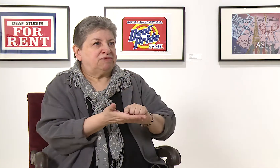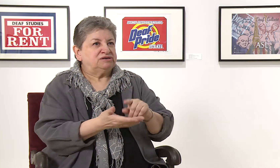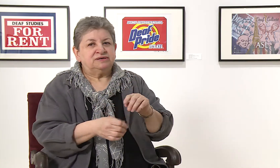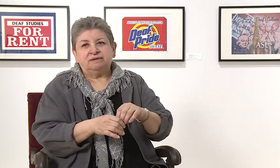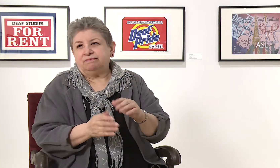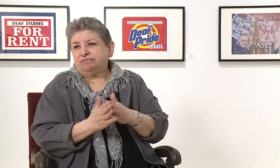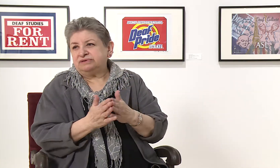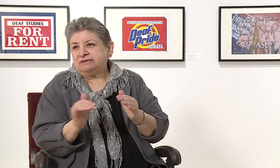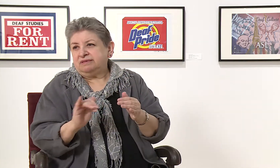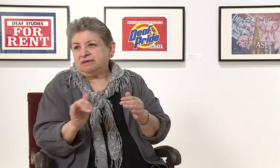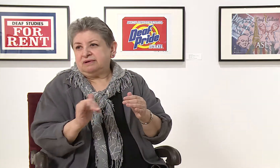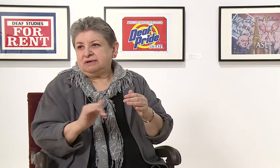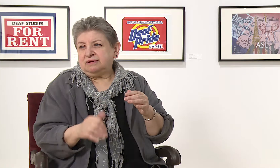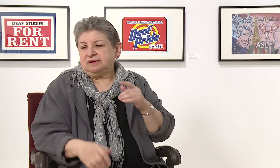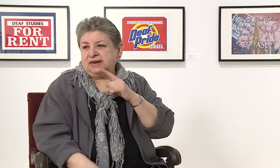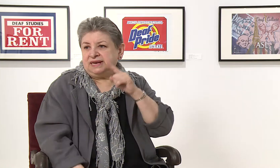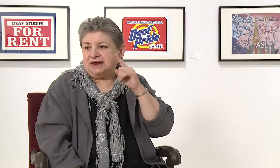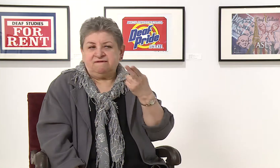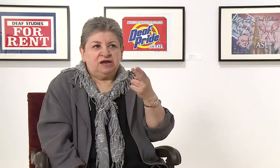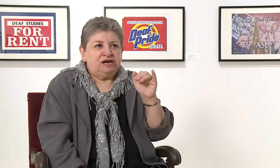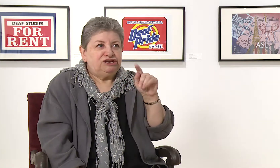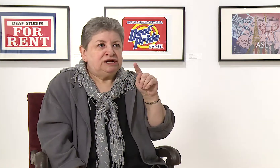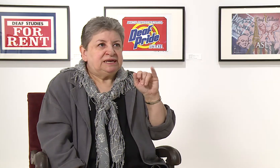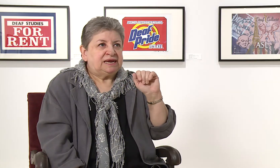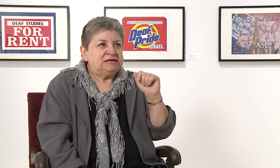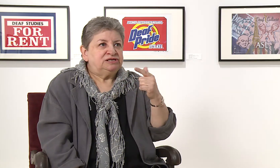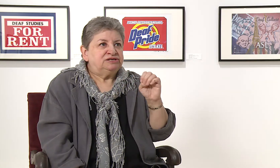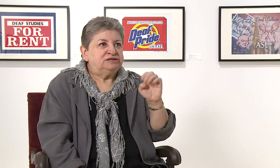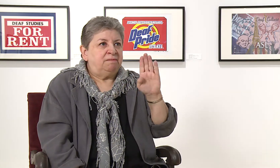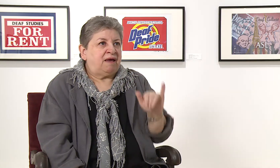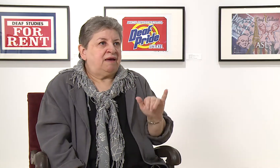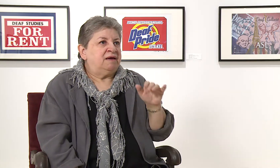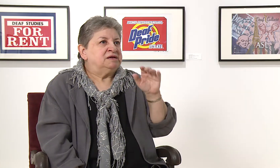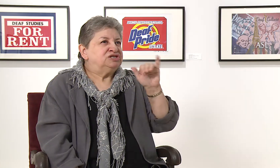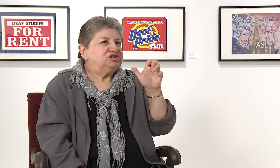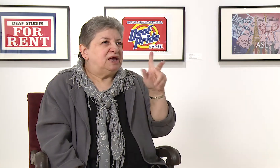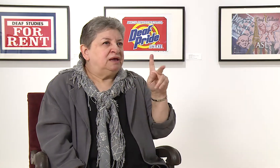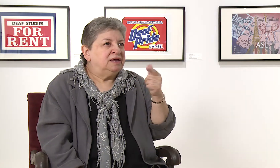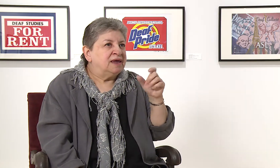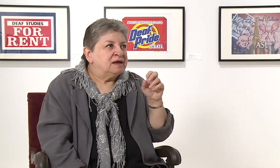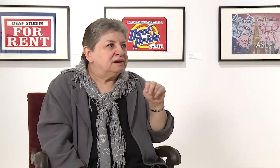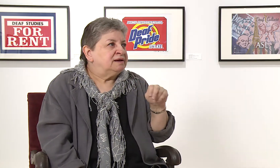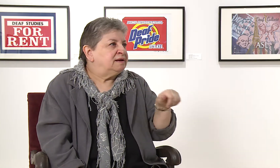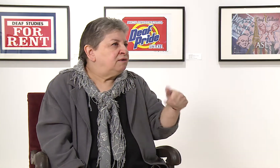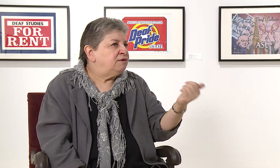was published in books like "Deaf Heritage" by Jack Gannon.